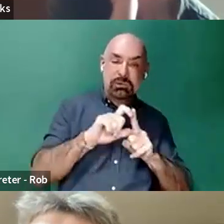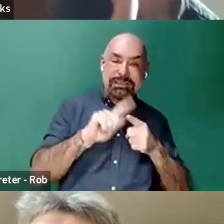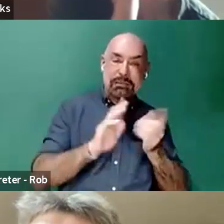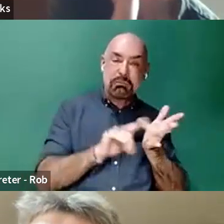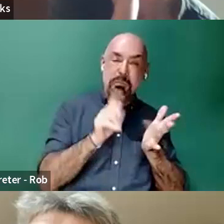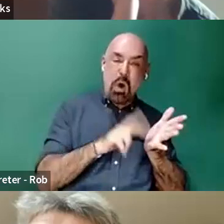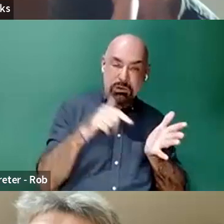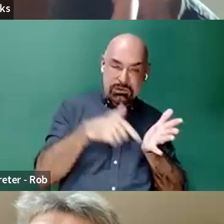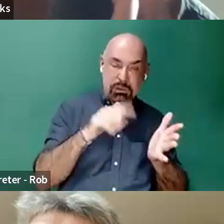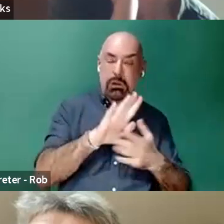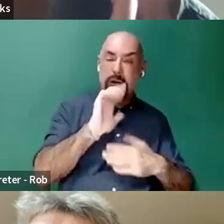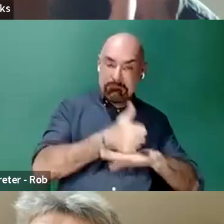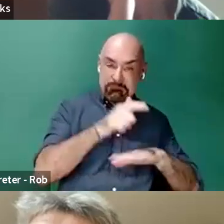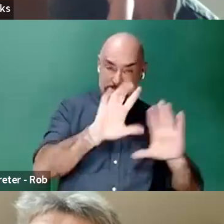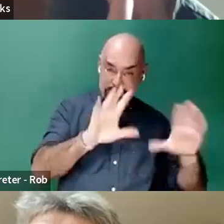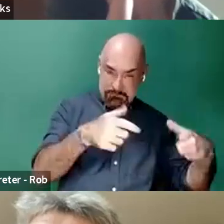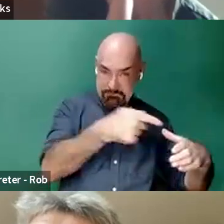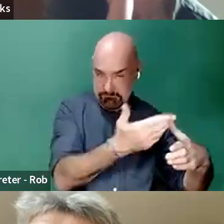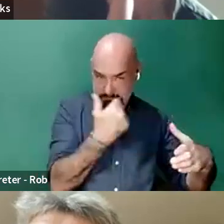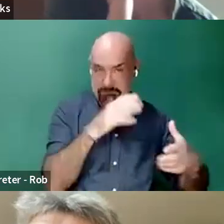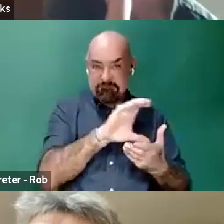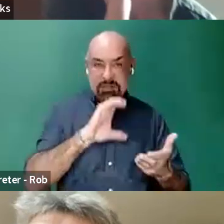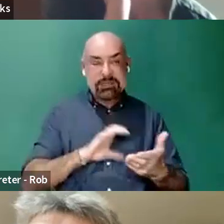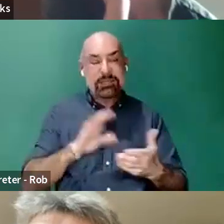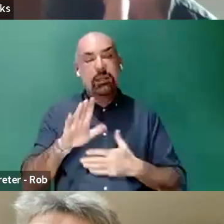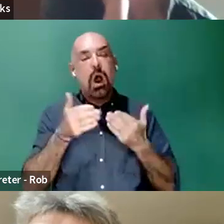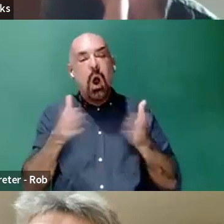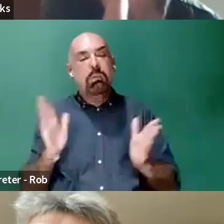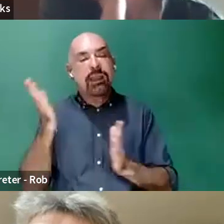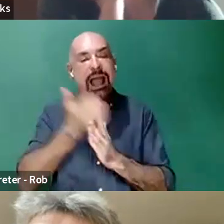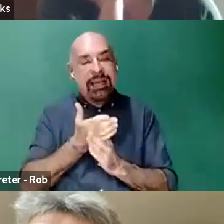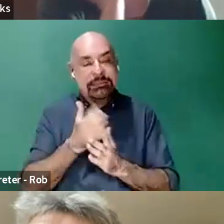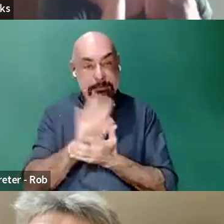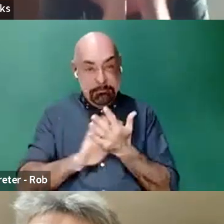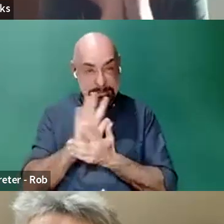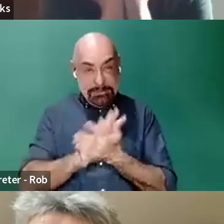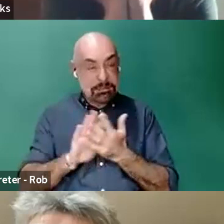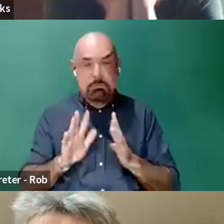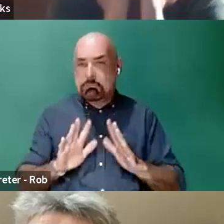an Open Access resource so that it is available to any of our peers across